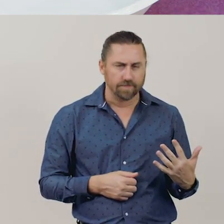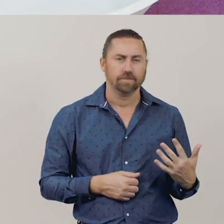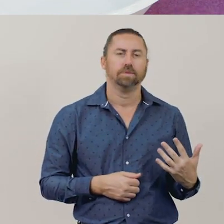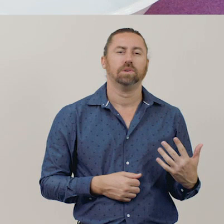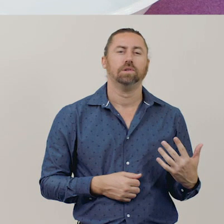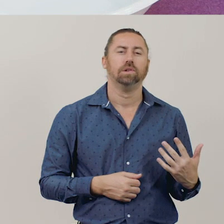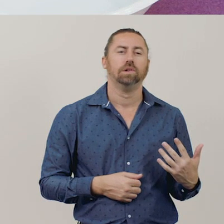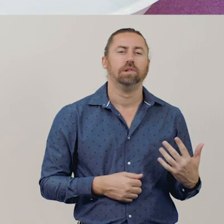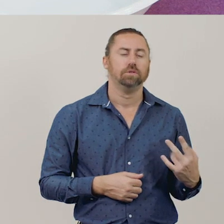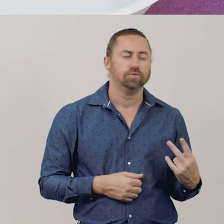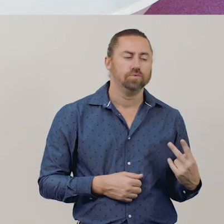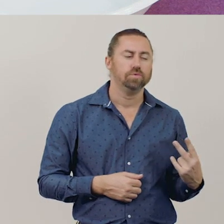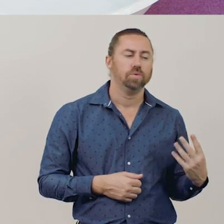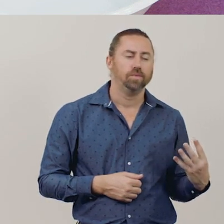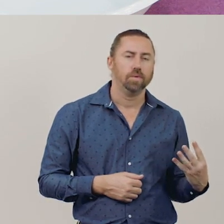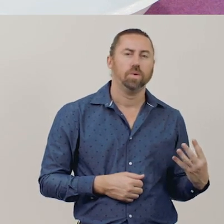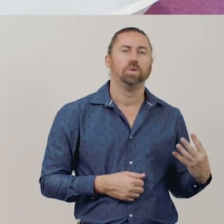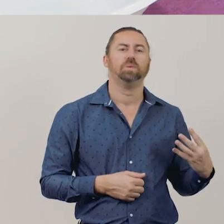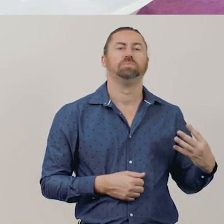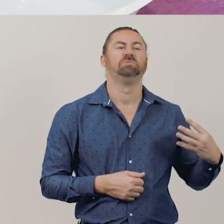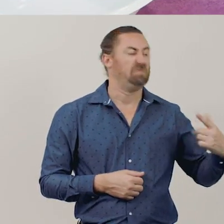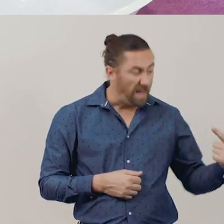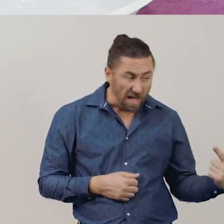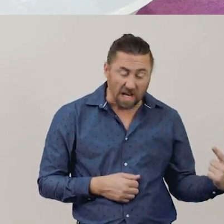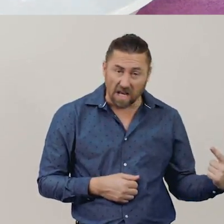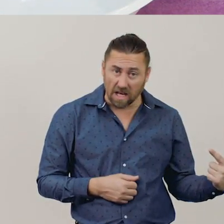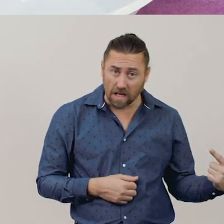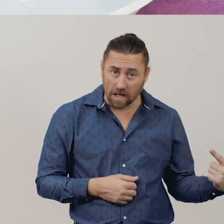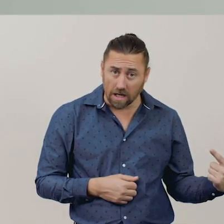2, 4, 6, 7. This plate has 7.